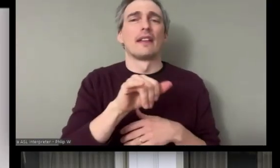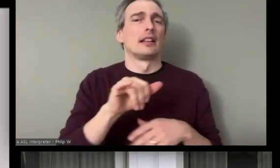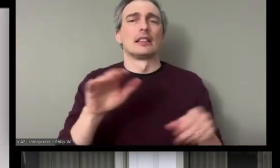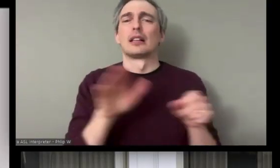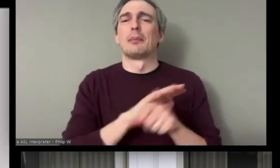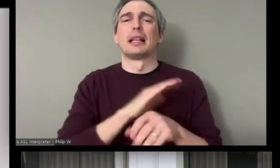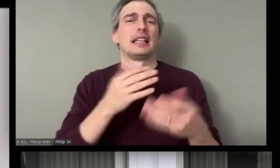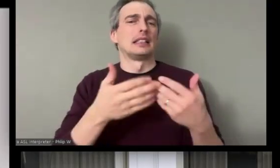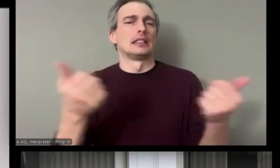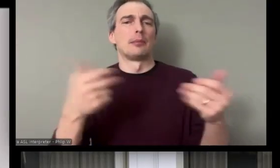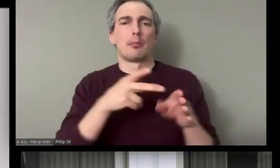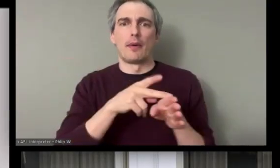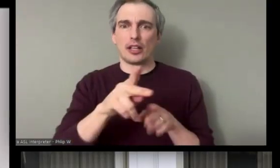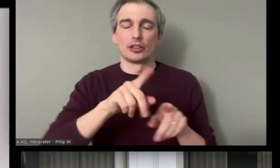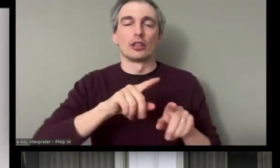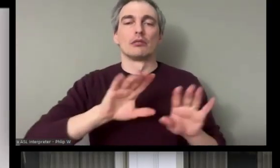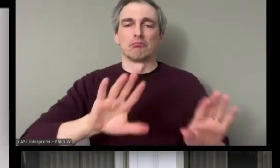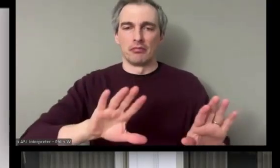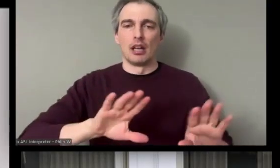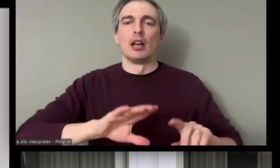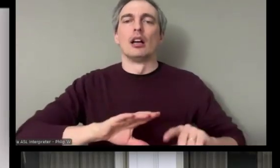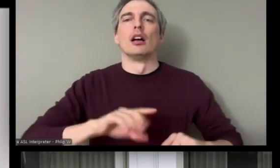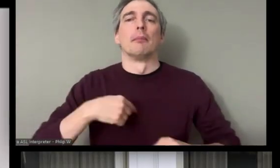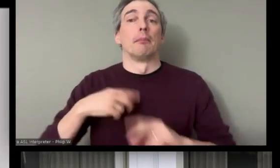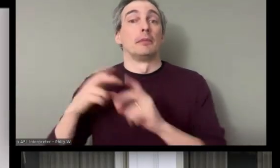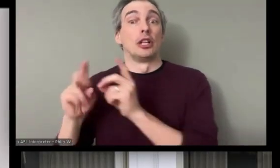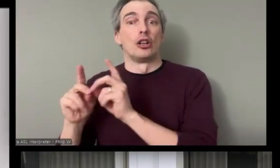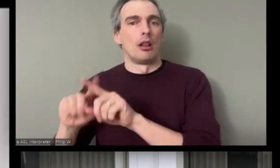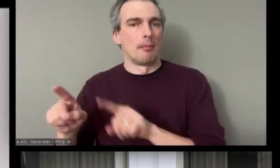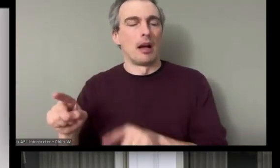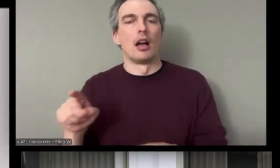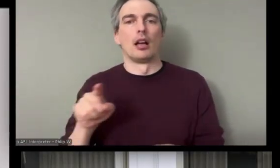But what's interesting -- as soon as I started doing virtual reality, you